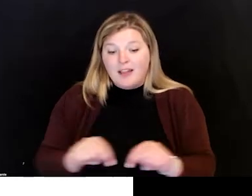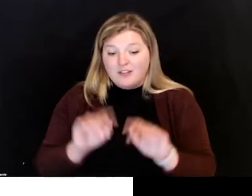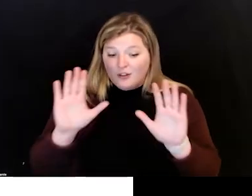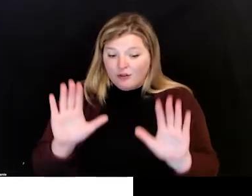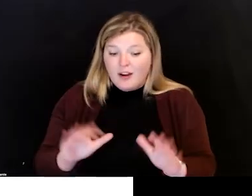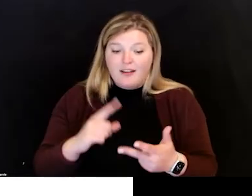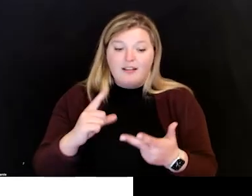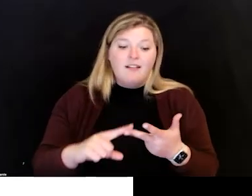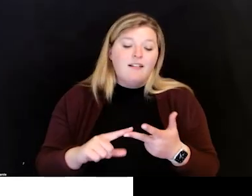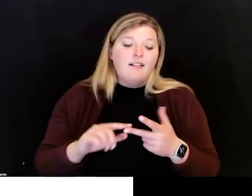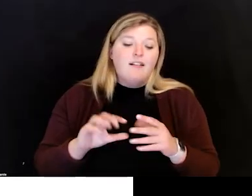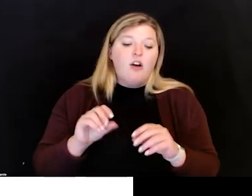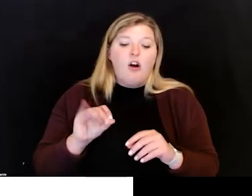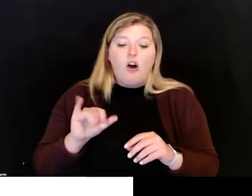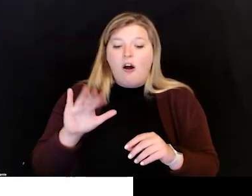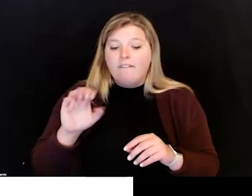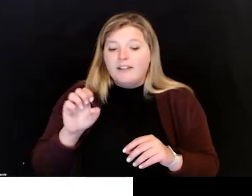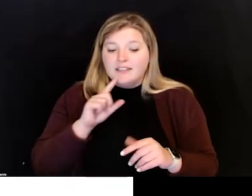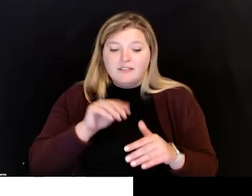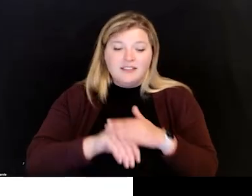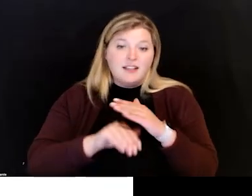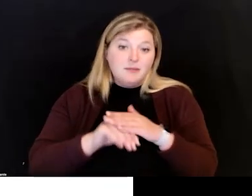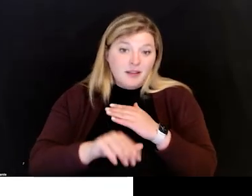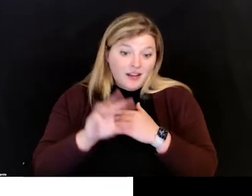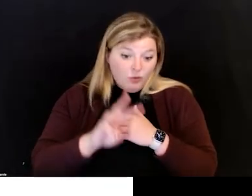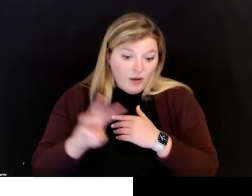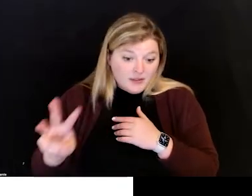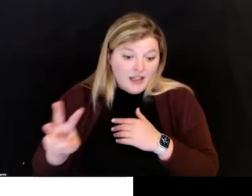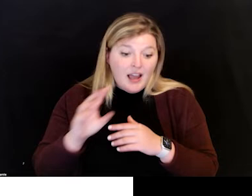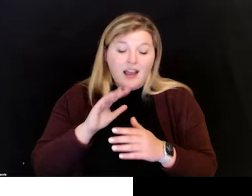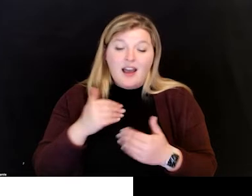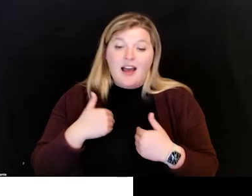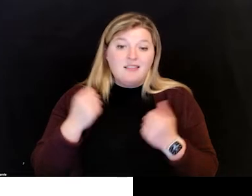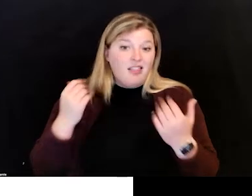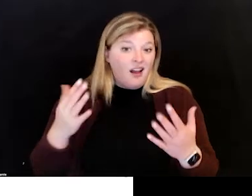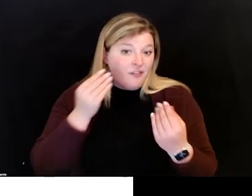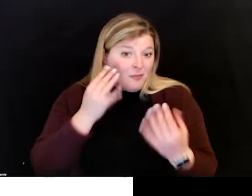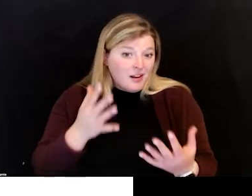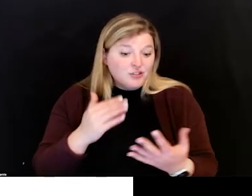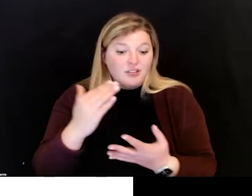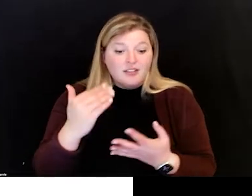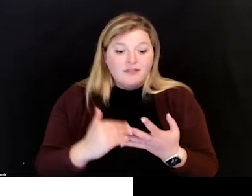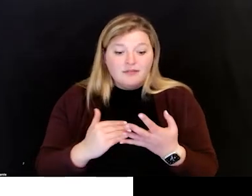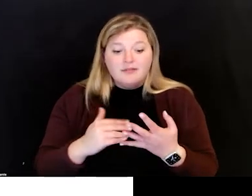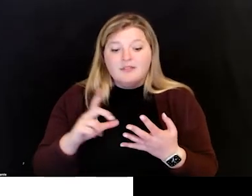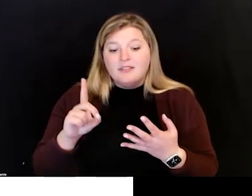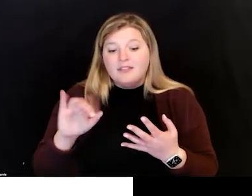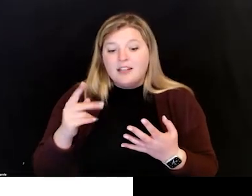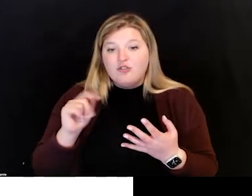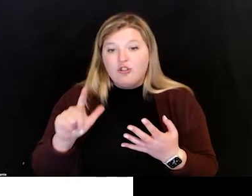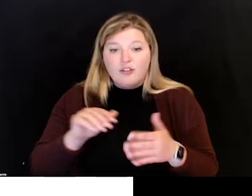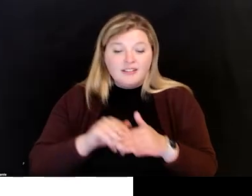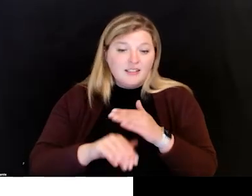has great resources, both for everybody and for graphic designers. There's a digital accessibility newsletter.